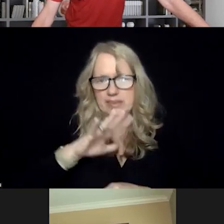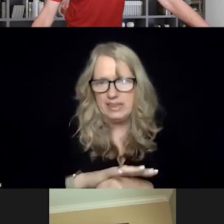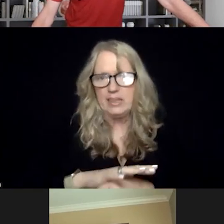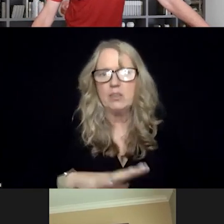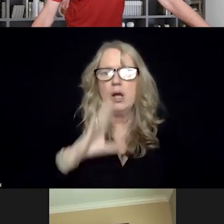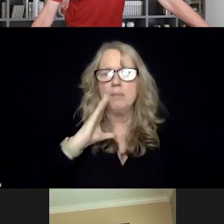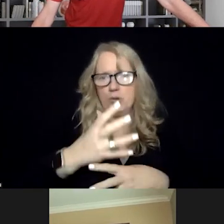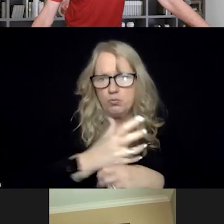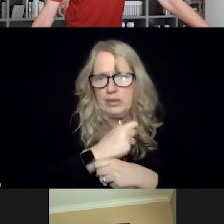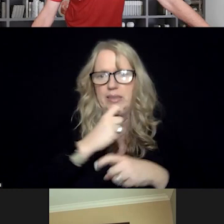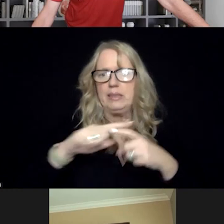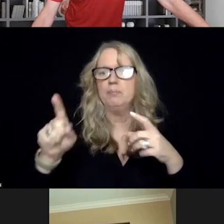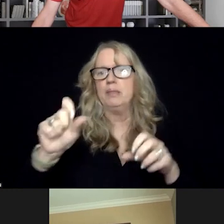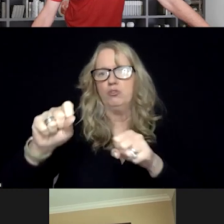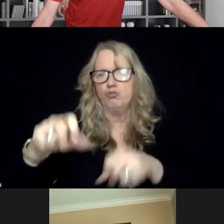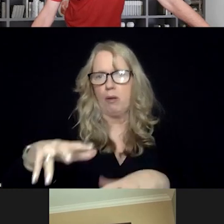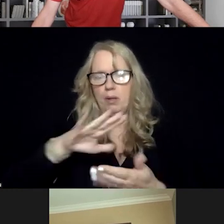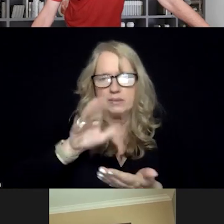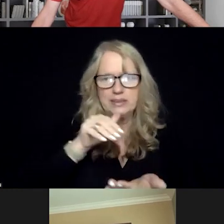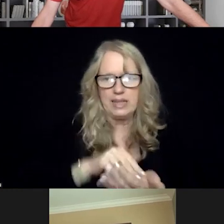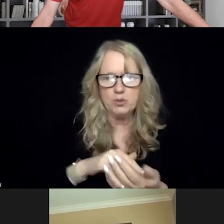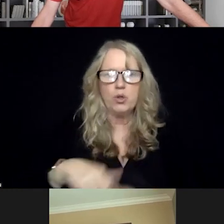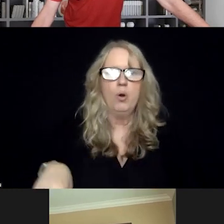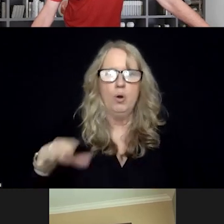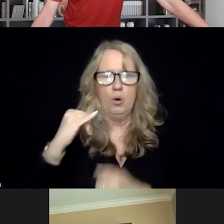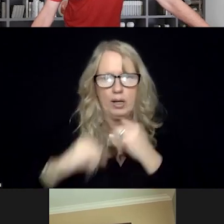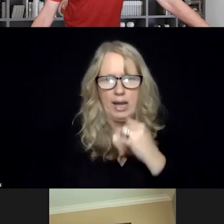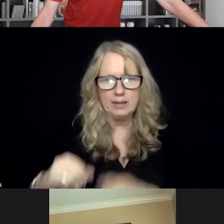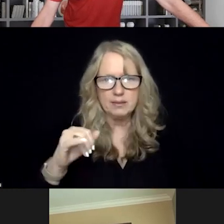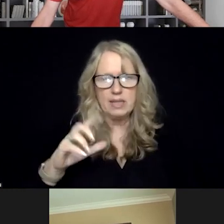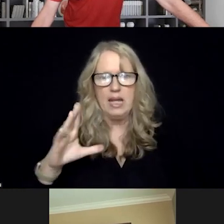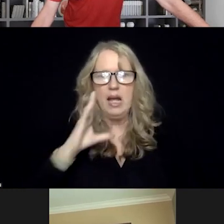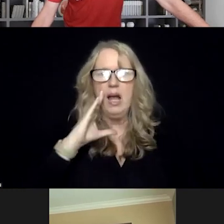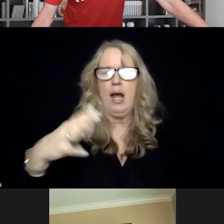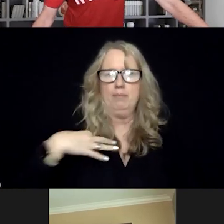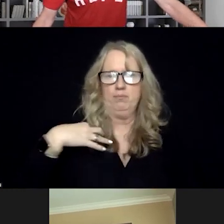DROP-OFF CENTERS, OR DA, VOLUNTARY ASSIGNMENTS. WE ARE GOING TO GET THE AUDIENCE FEEDBACK. THEY THINK C. THE SECOND HIGHEST ANSWER IS VOLUNTARY ASSIGNMENT AND PERCENT OF